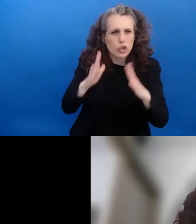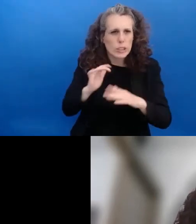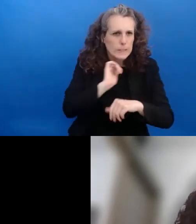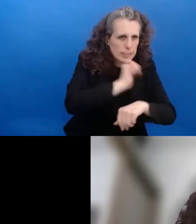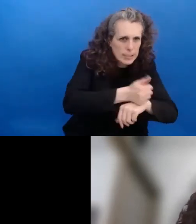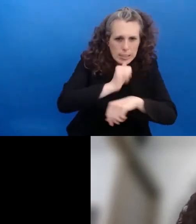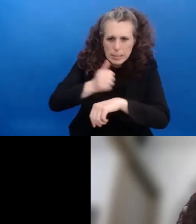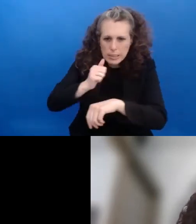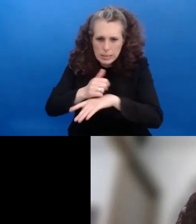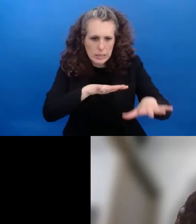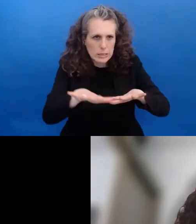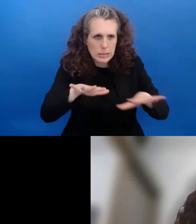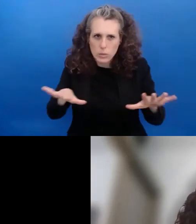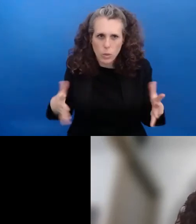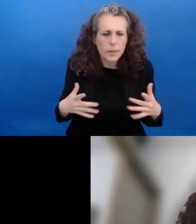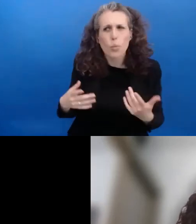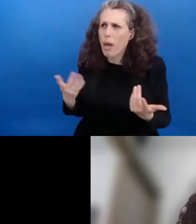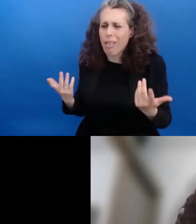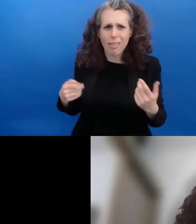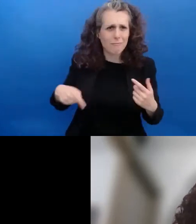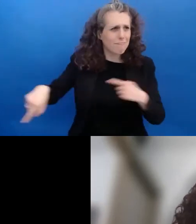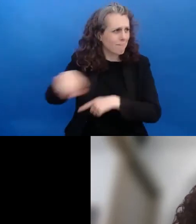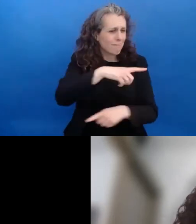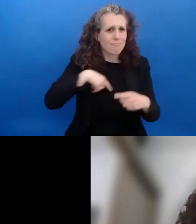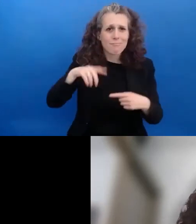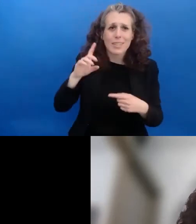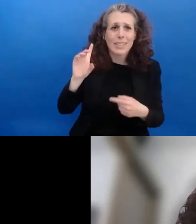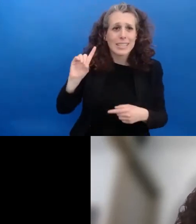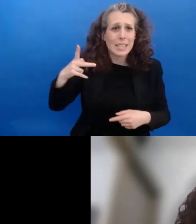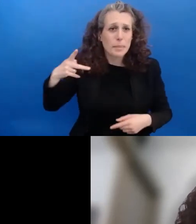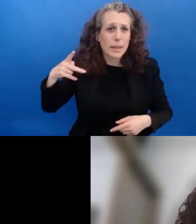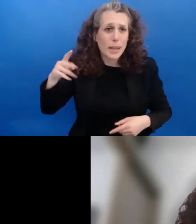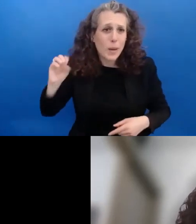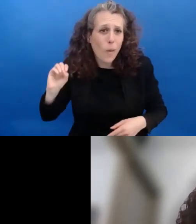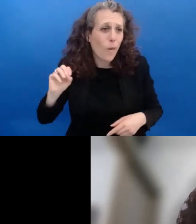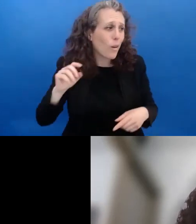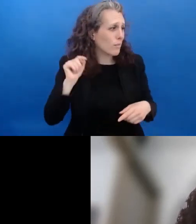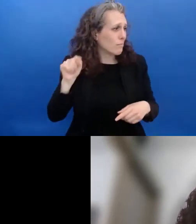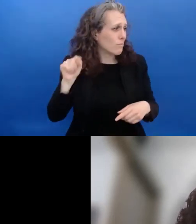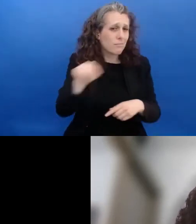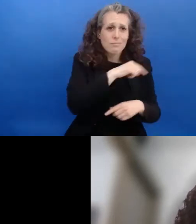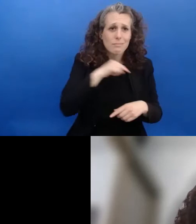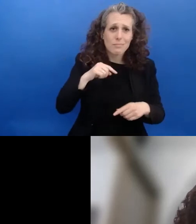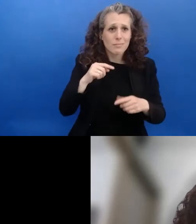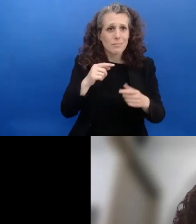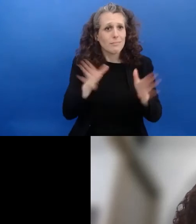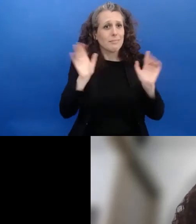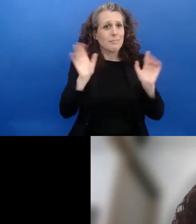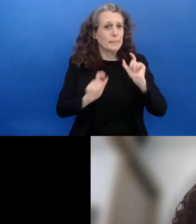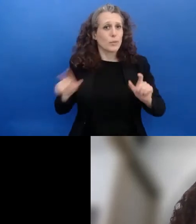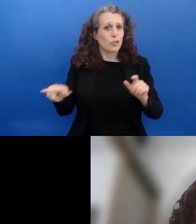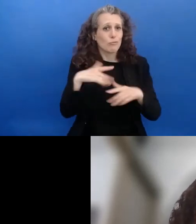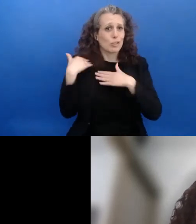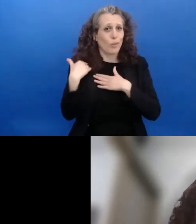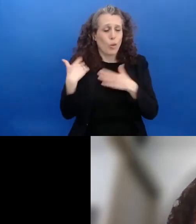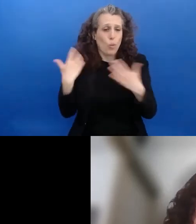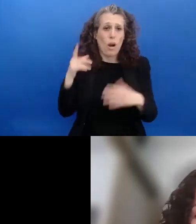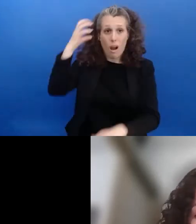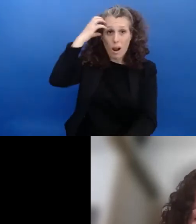as civil society as dpos to make sure that governments take all the necessary measures